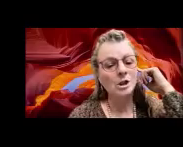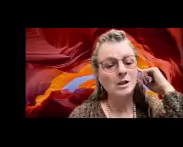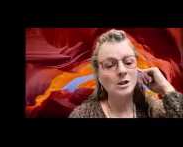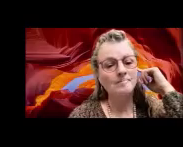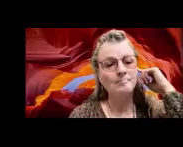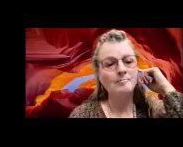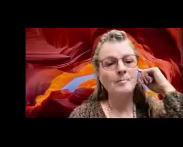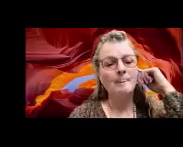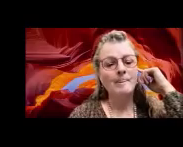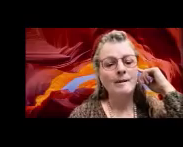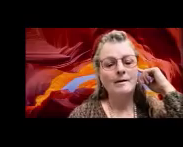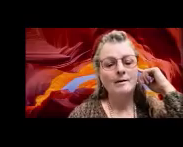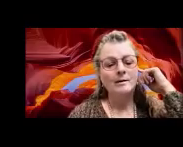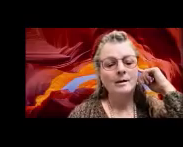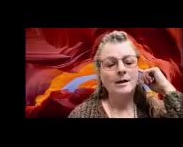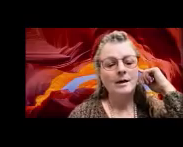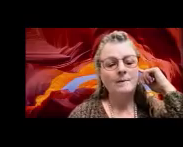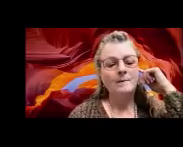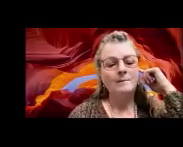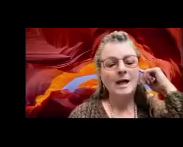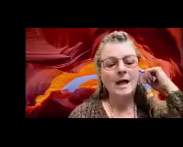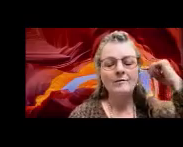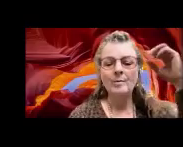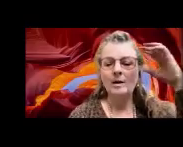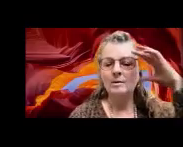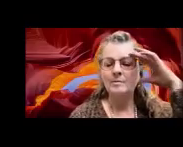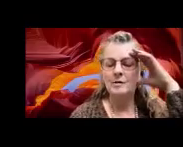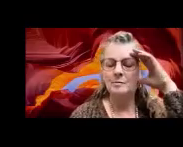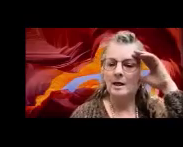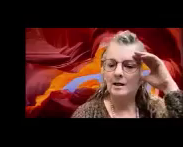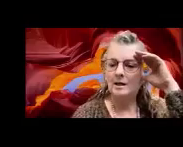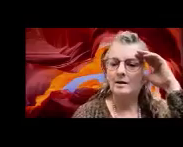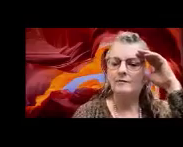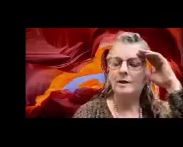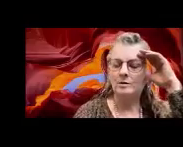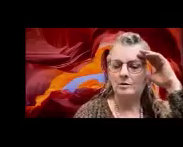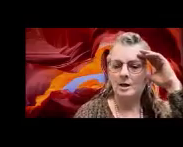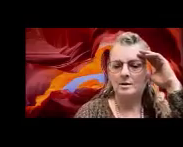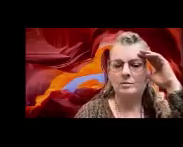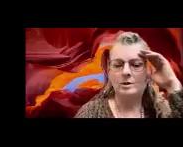changing. Behavior Problems may kind of hit you guys where you